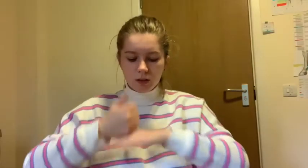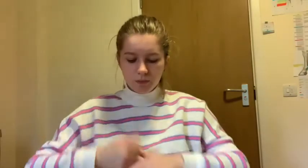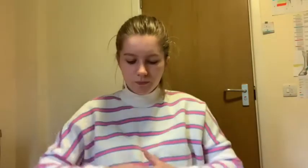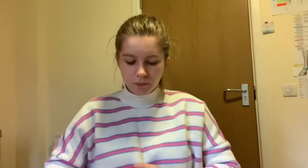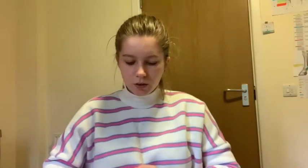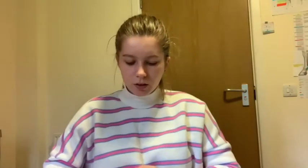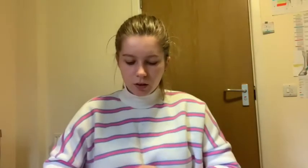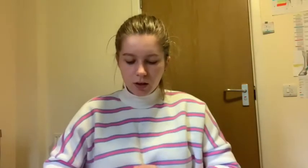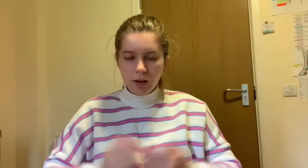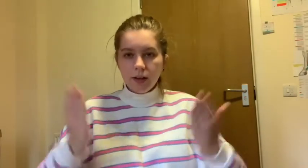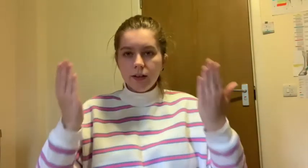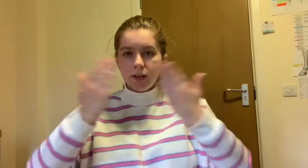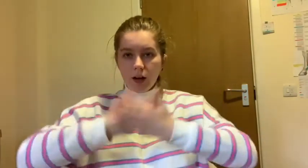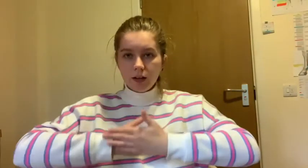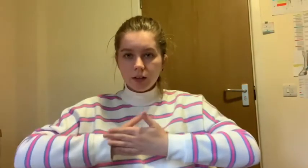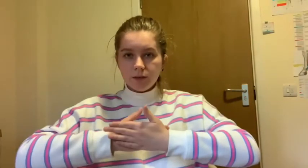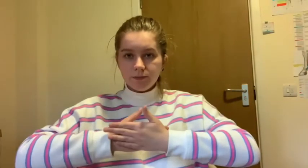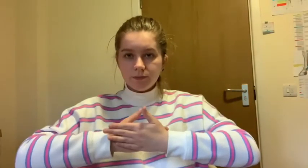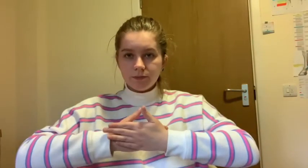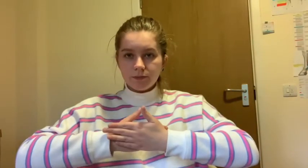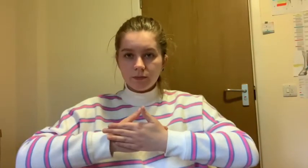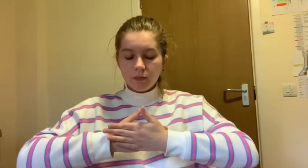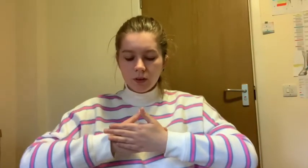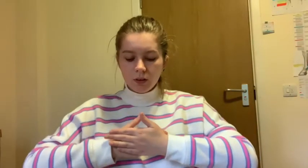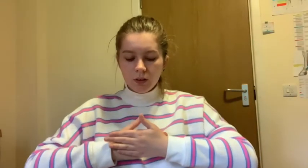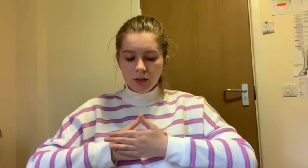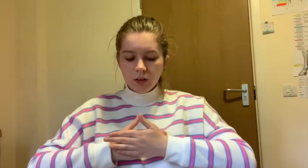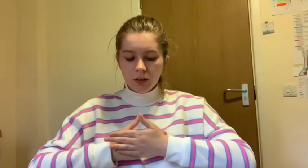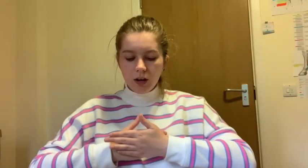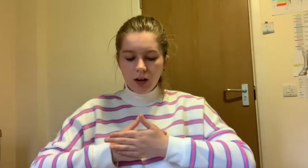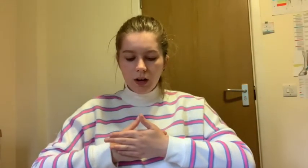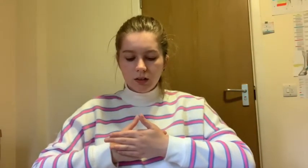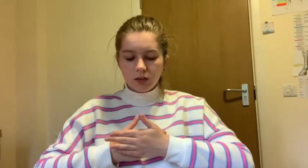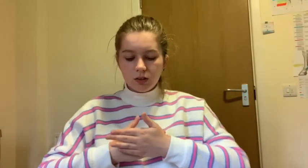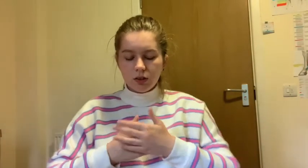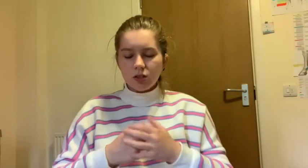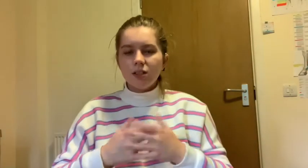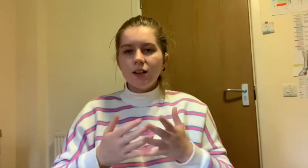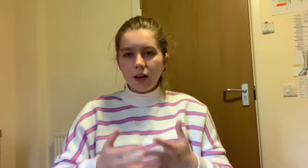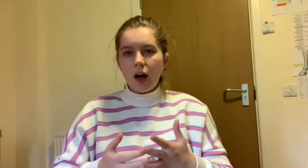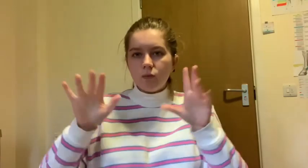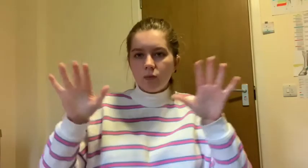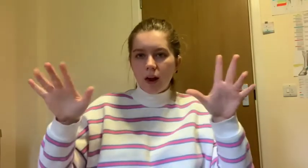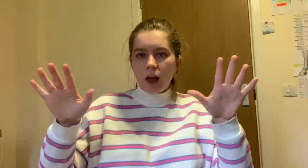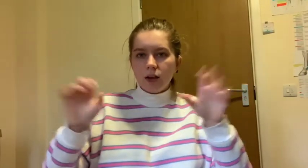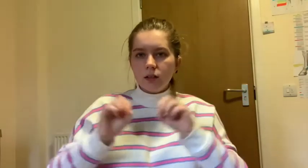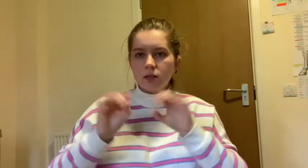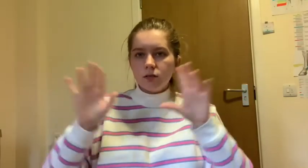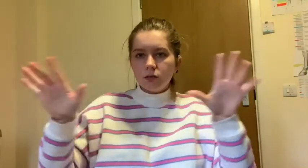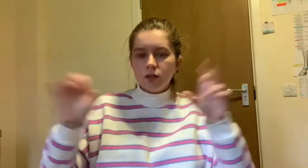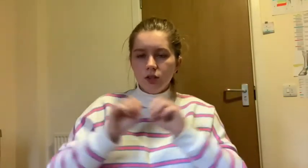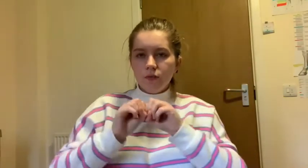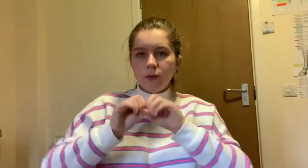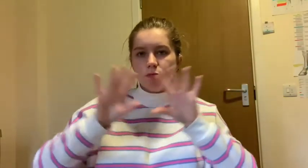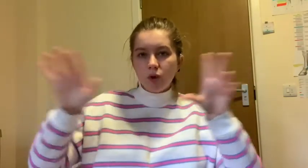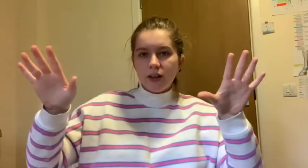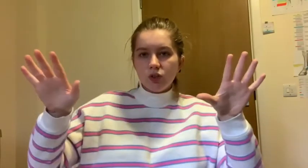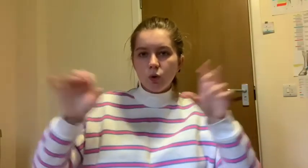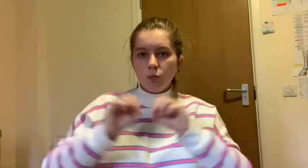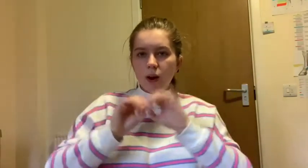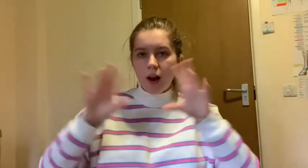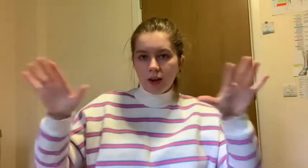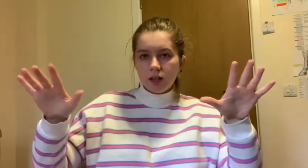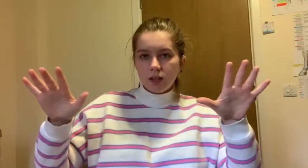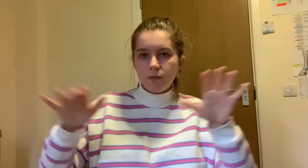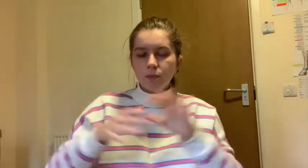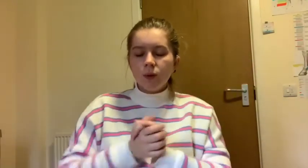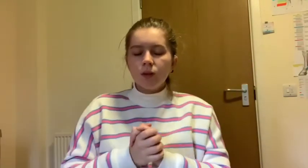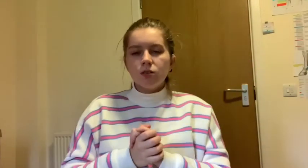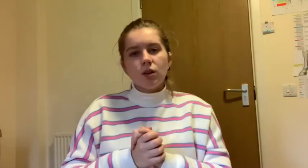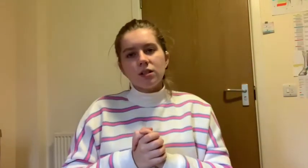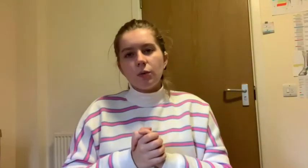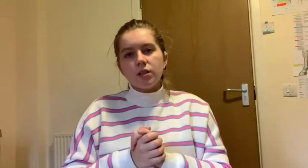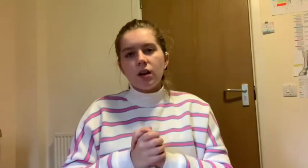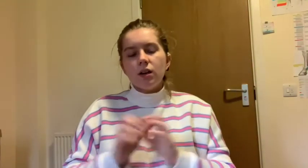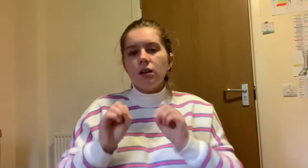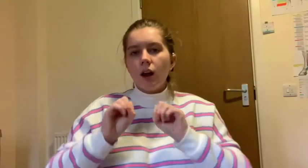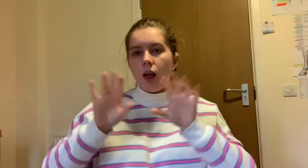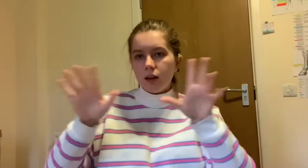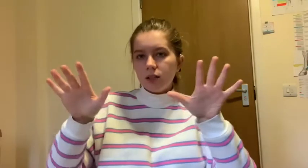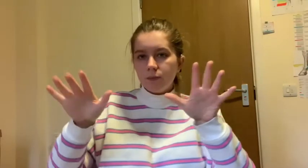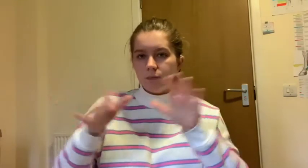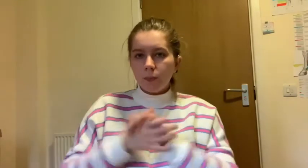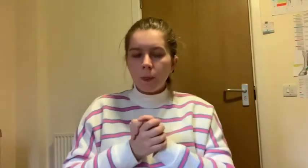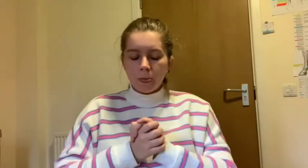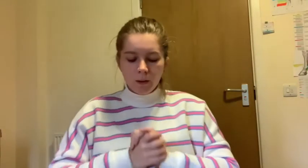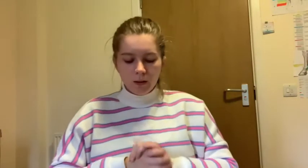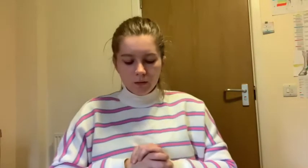"Night", to sign "alight" - alight because something brights up, alight. That's how I sign it, alight.